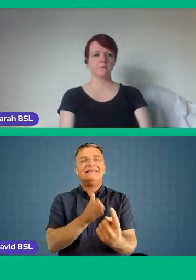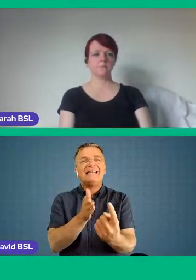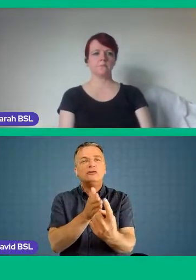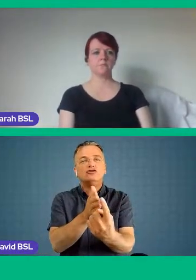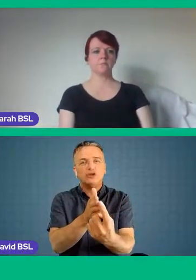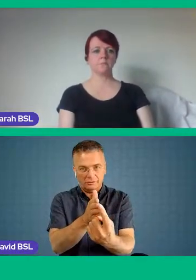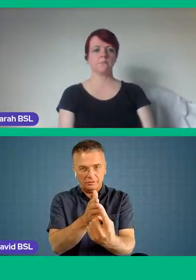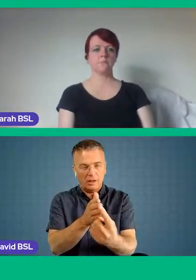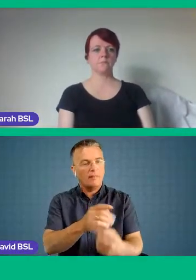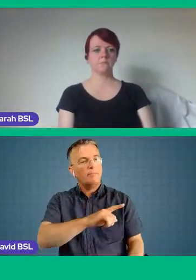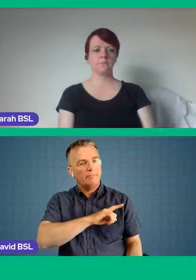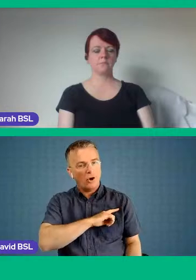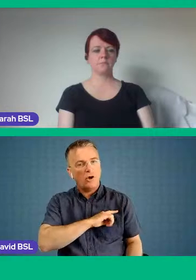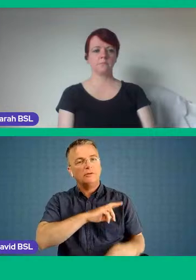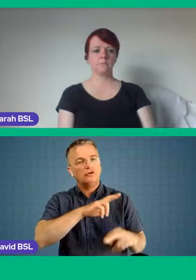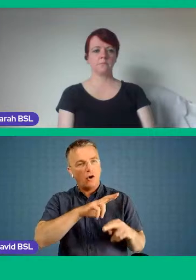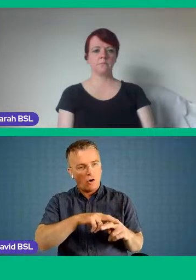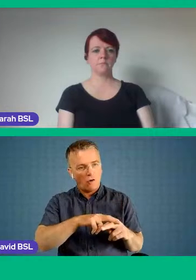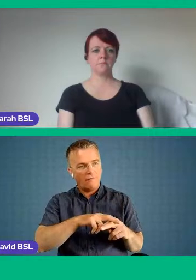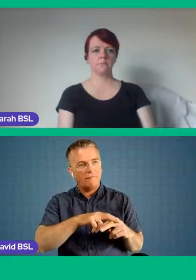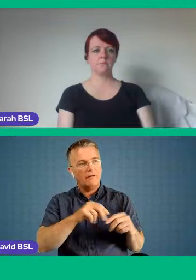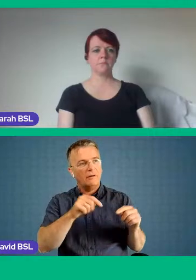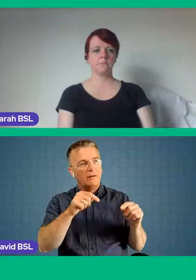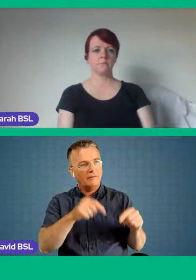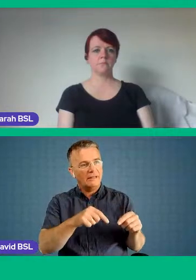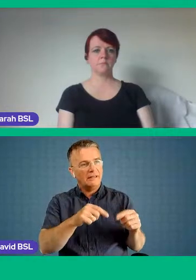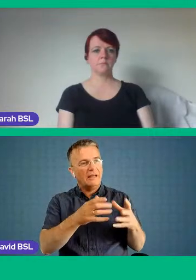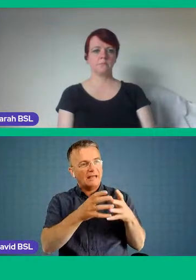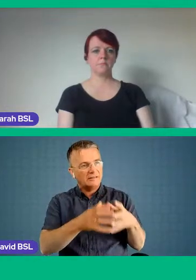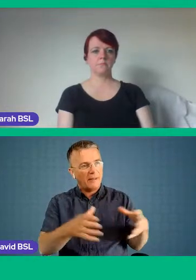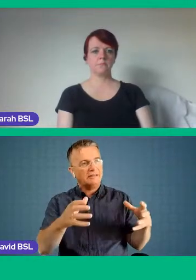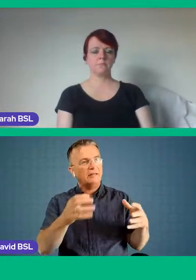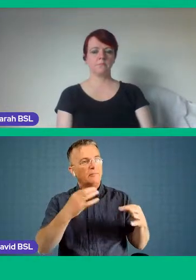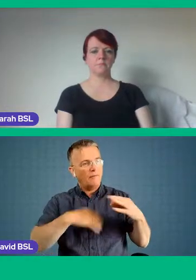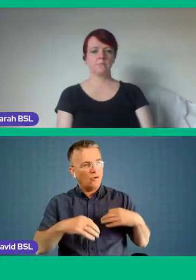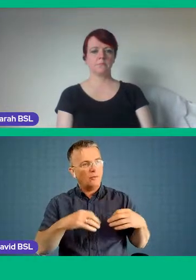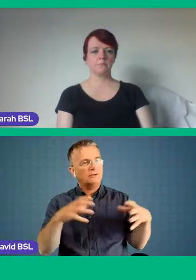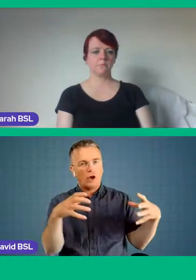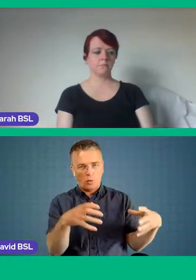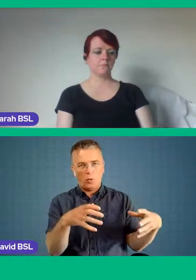So we had a clear intention in terms of the purpose of the expand influence cohort,